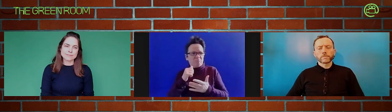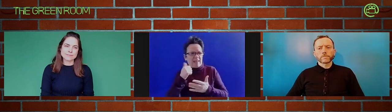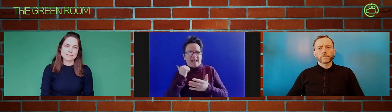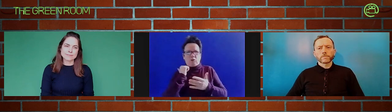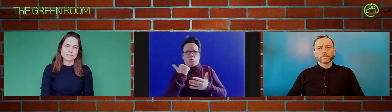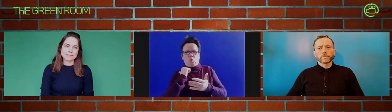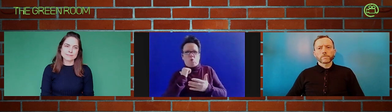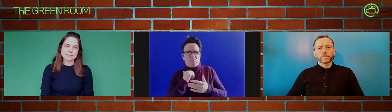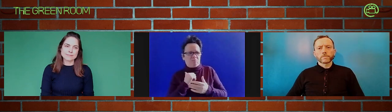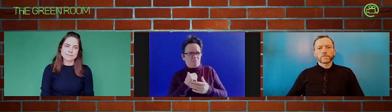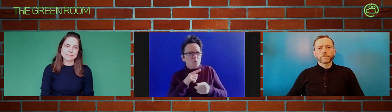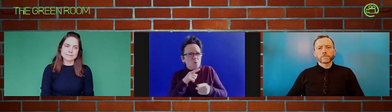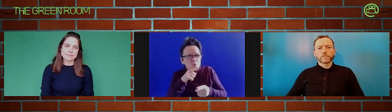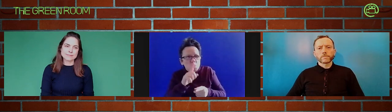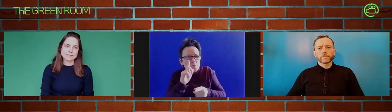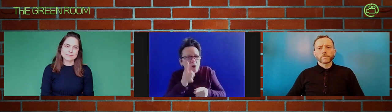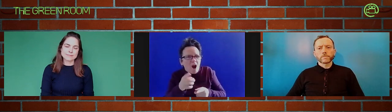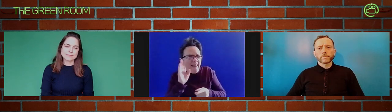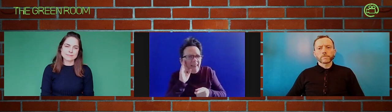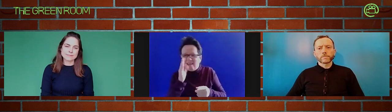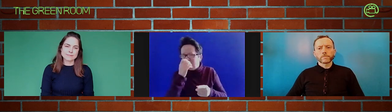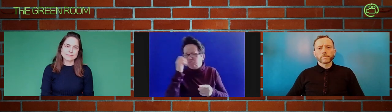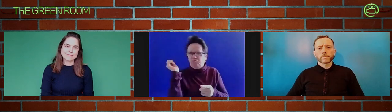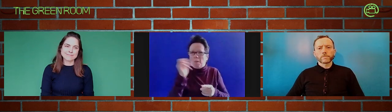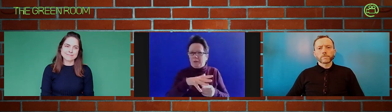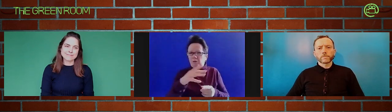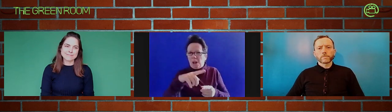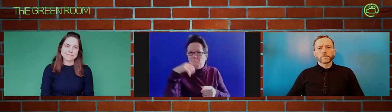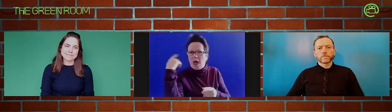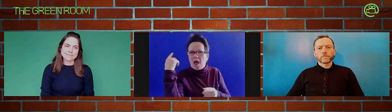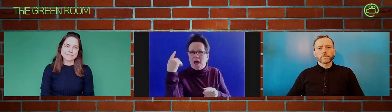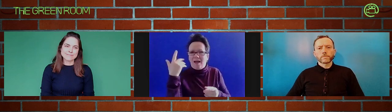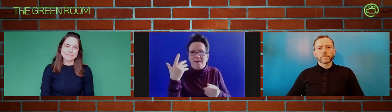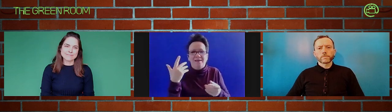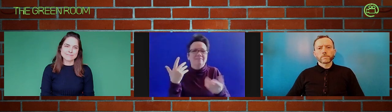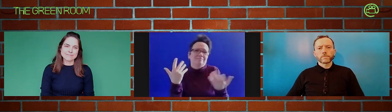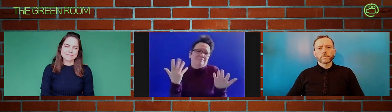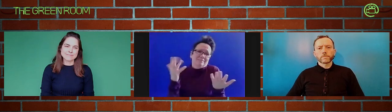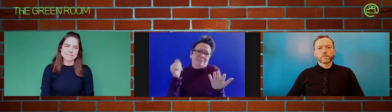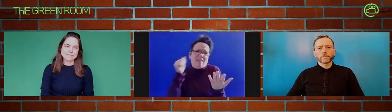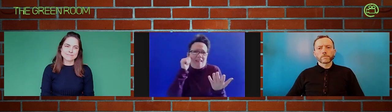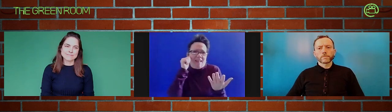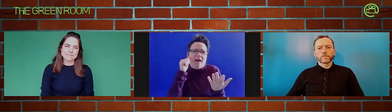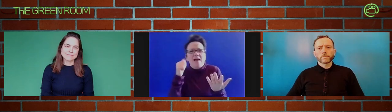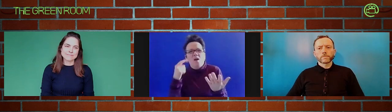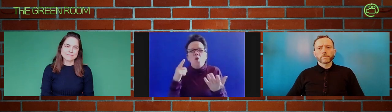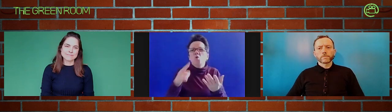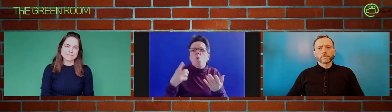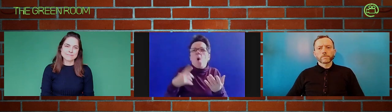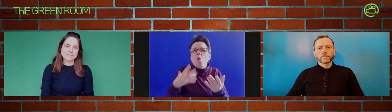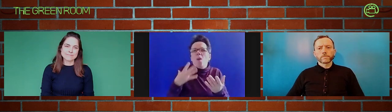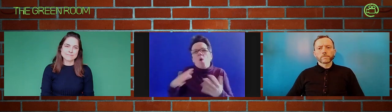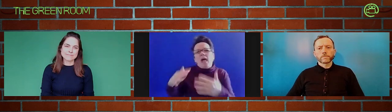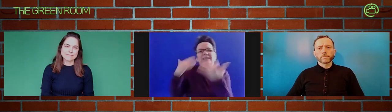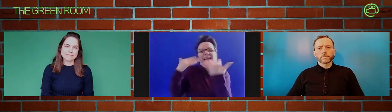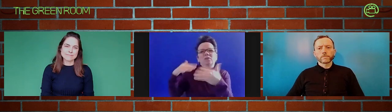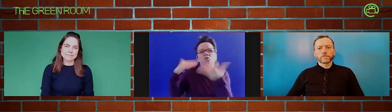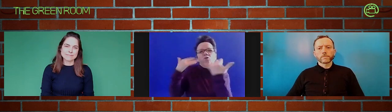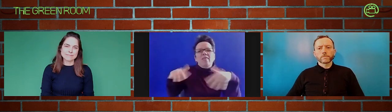they thought I was lying and, you know, that ruse that deaf people do for attention. So, yeah, I just did I did hide it